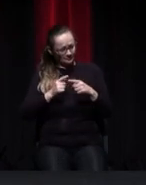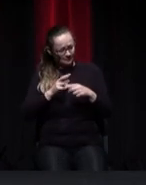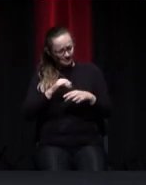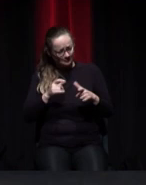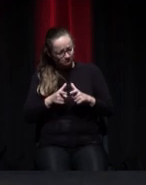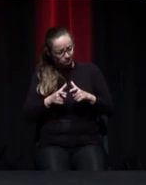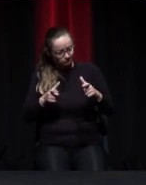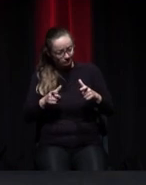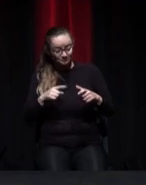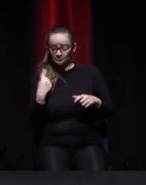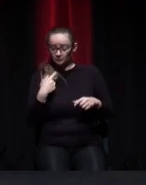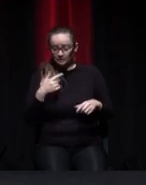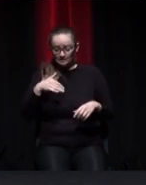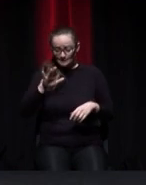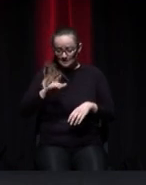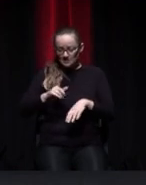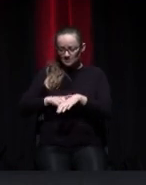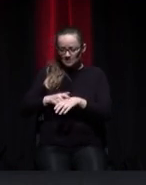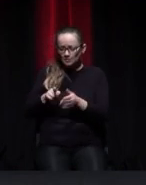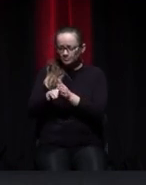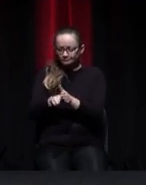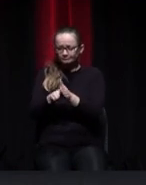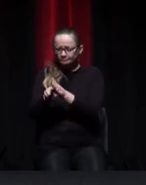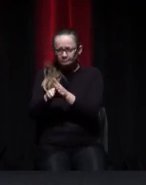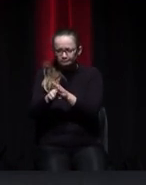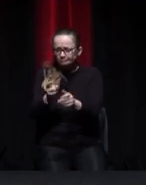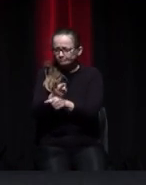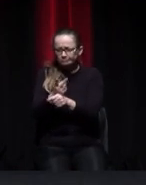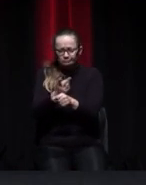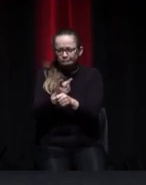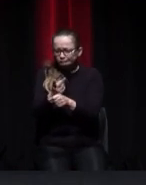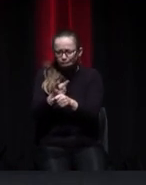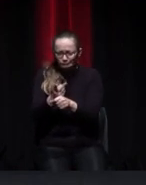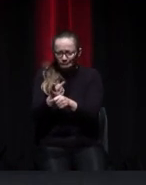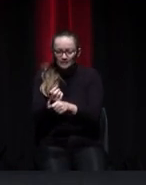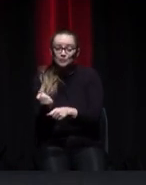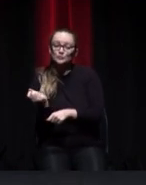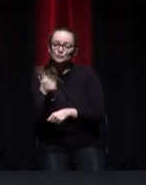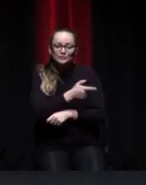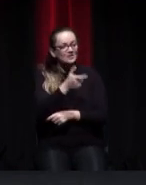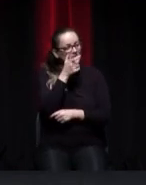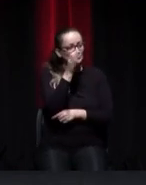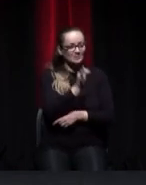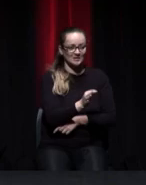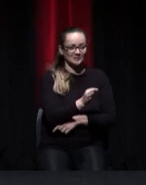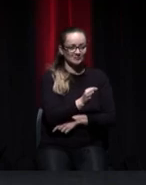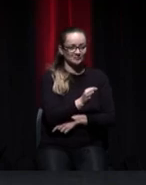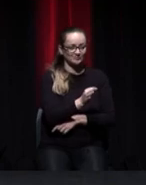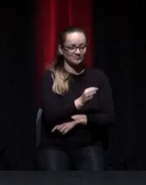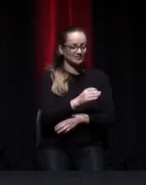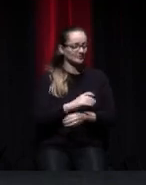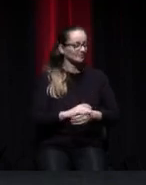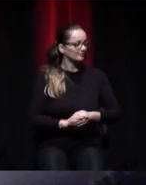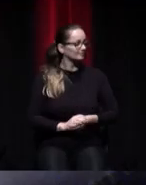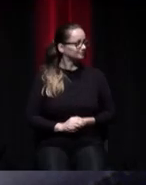we'd spend more time looking than watching. The algorithm hops in, shall we say,